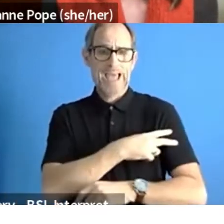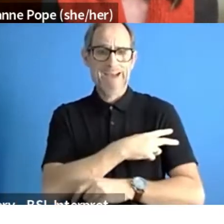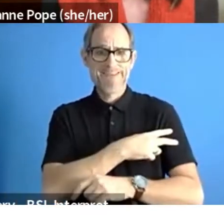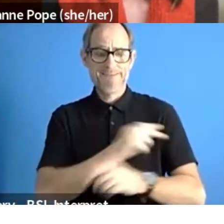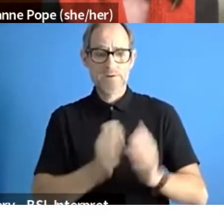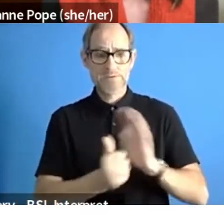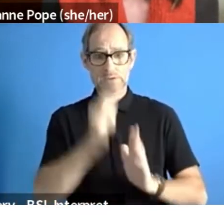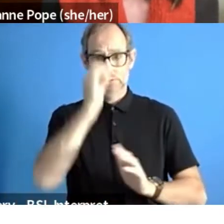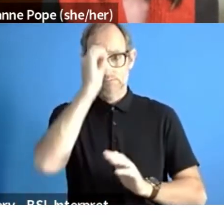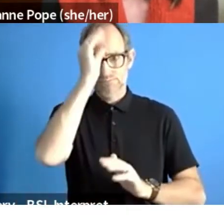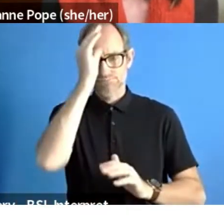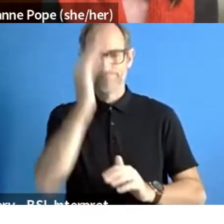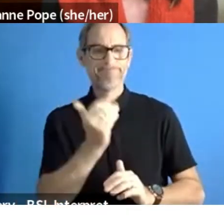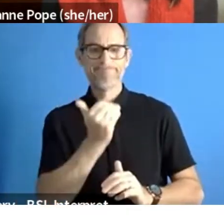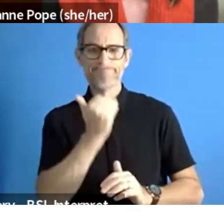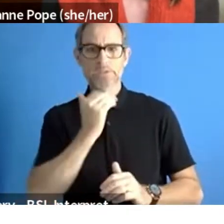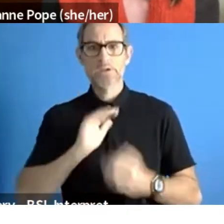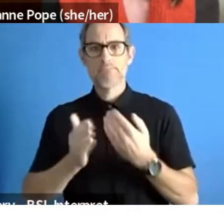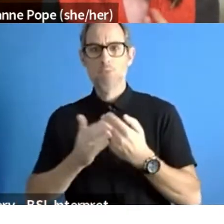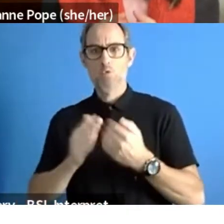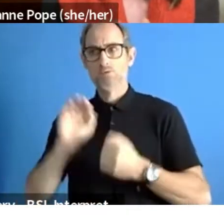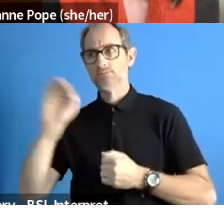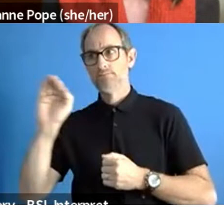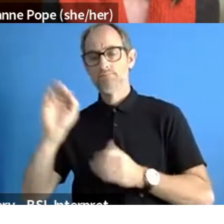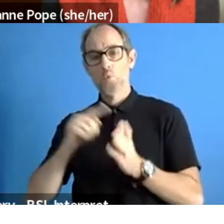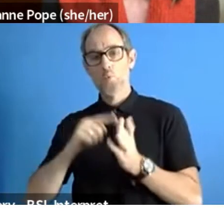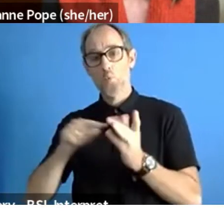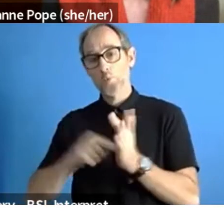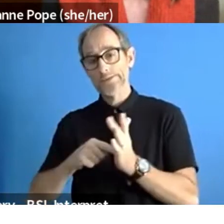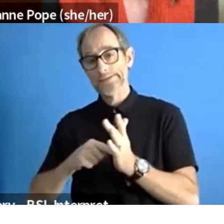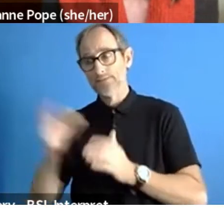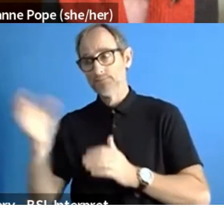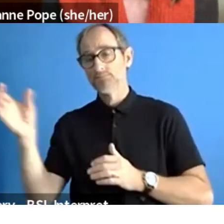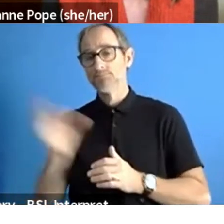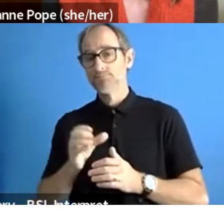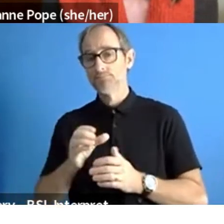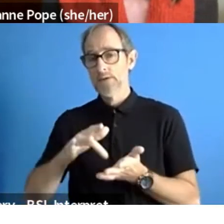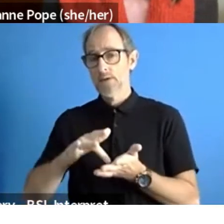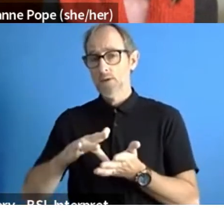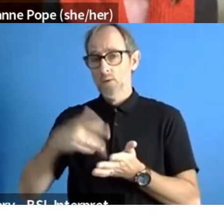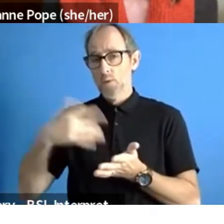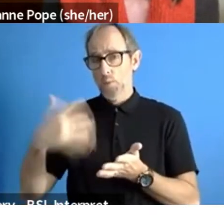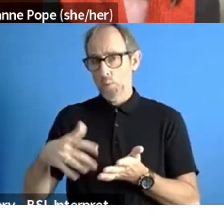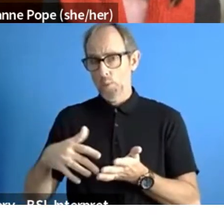If you don't have access in house, I would thoroughly mention doing something similar.